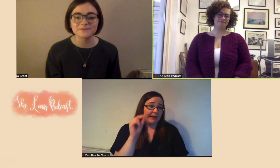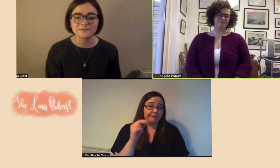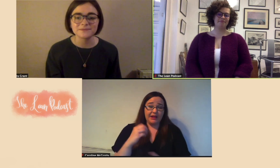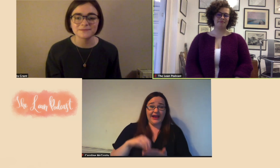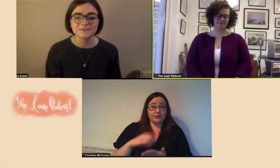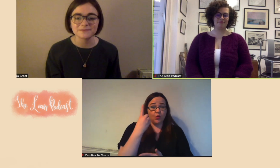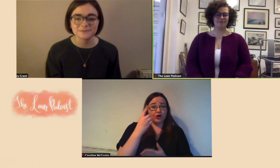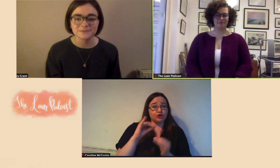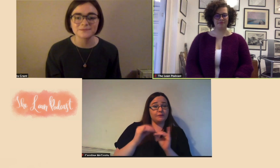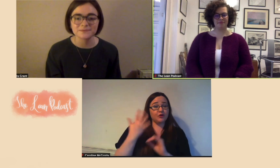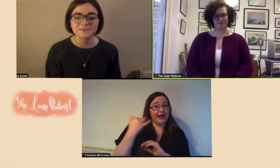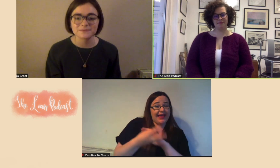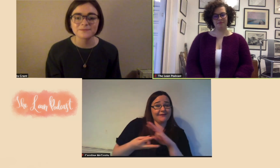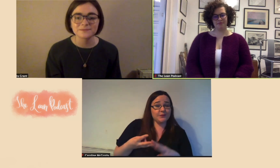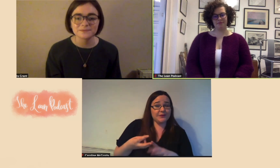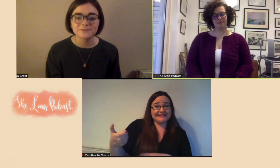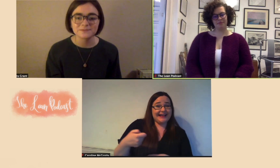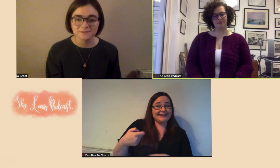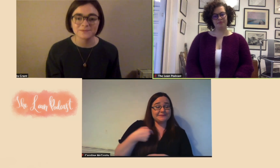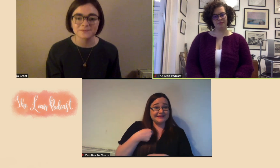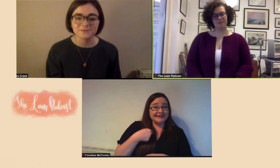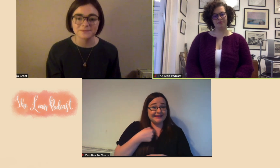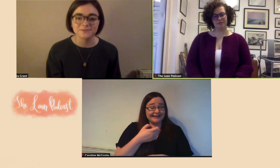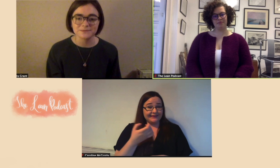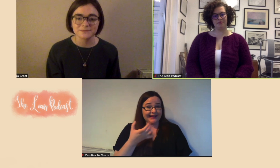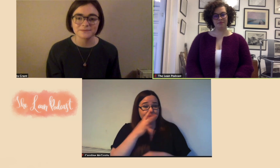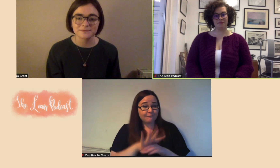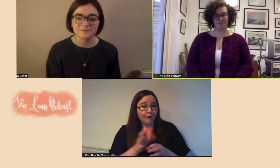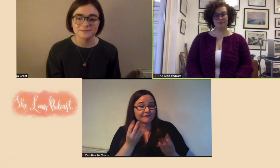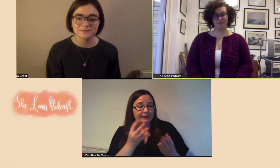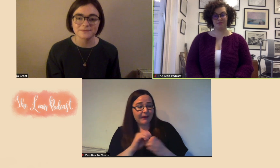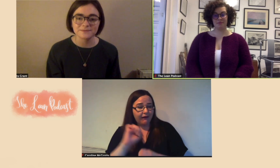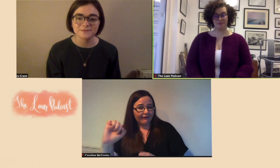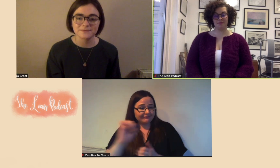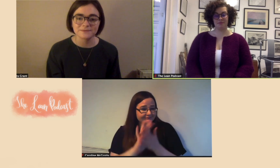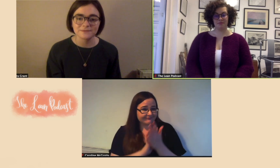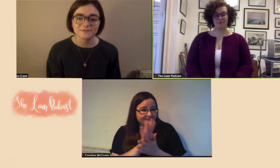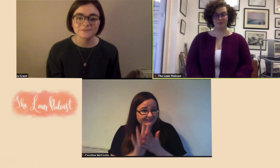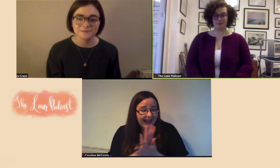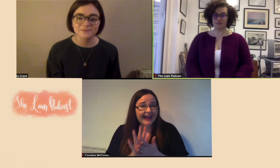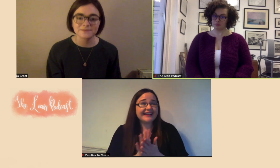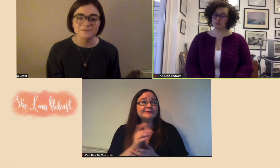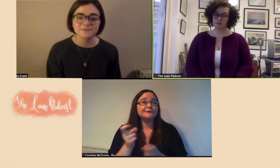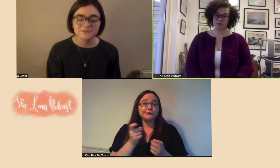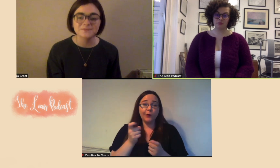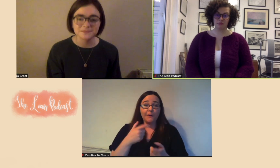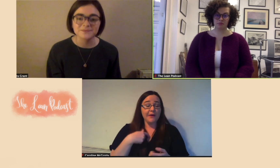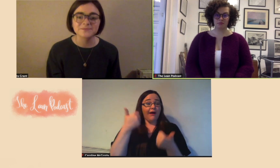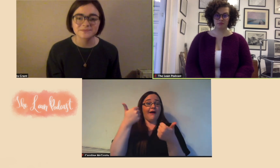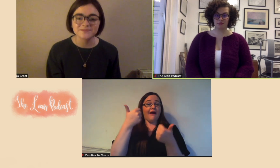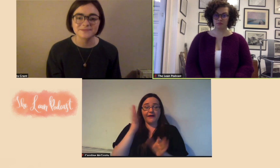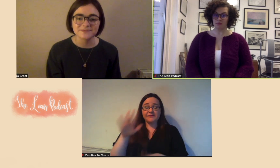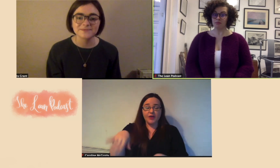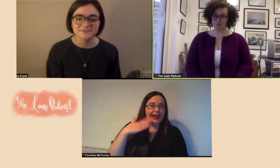I understand it's not always possible but sometimes it can be possible. So for example, with an interpreter last week